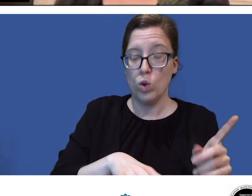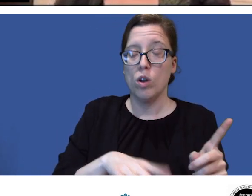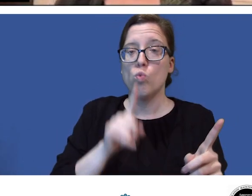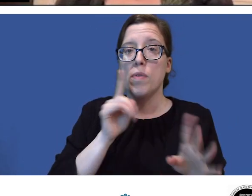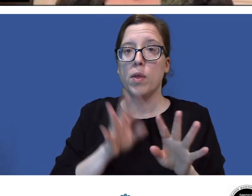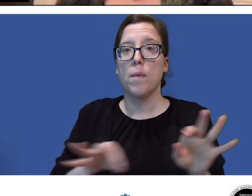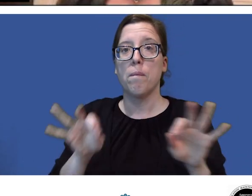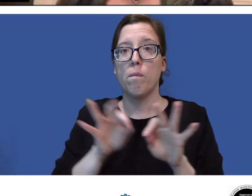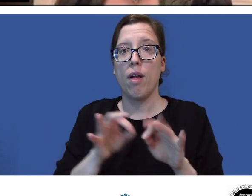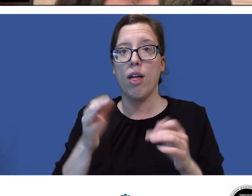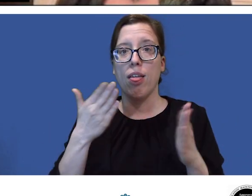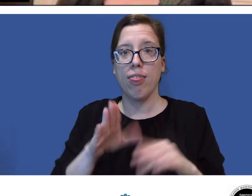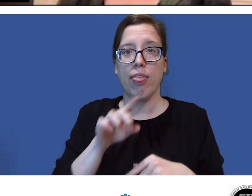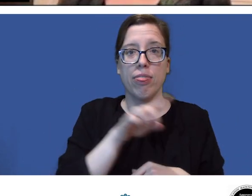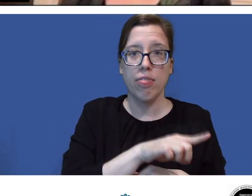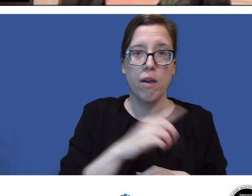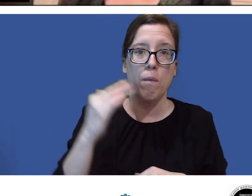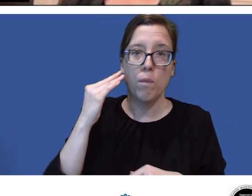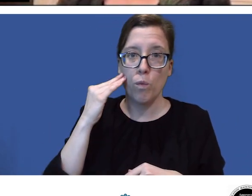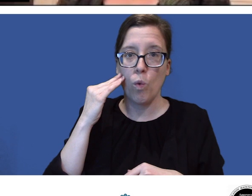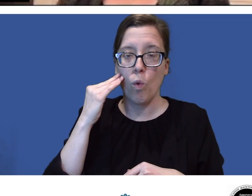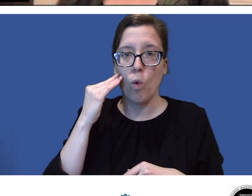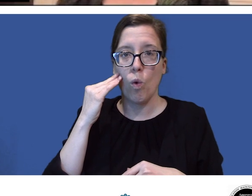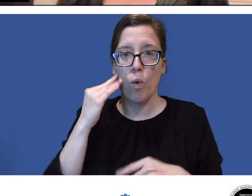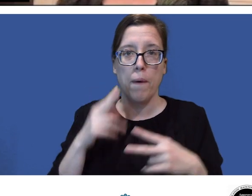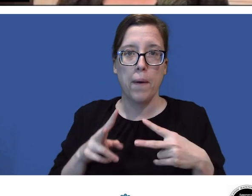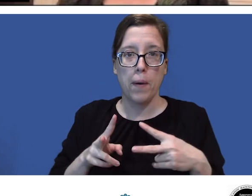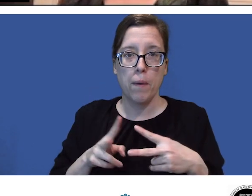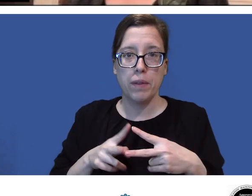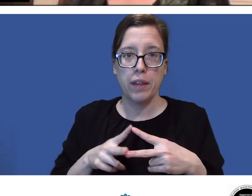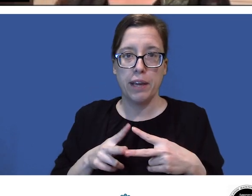it's really important you let him know